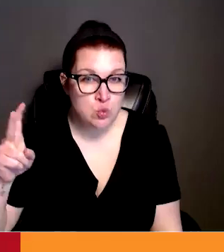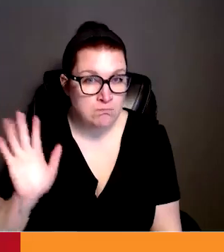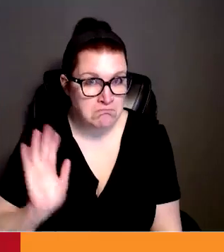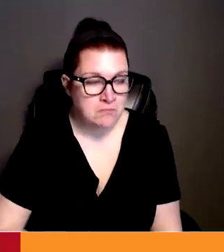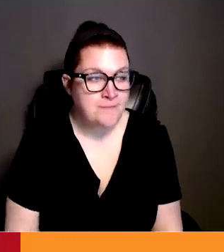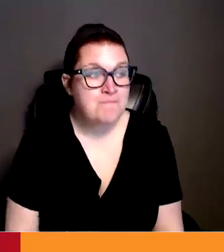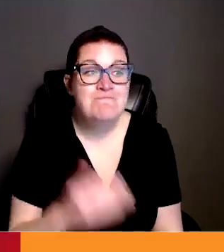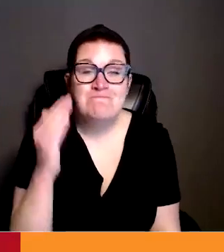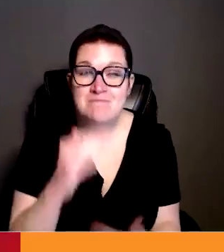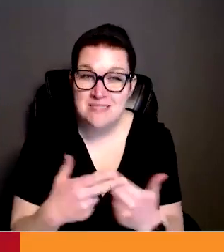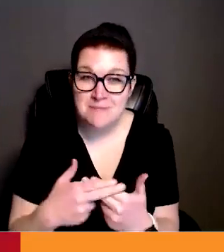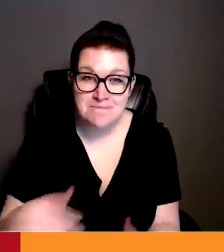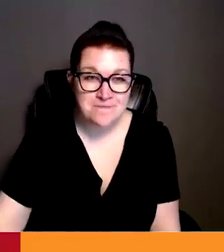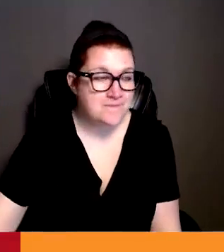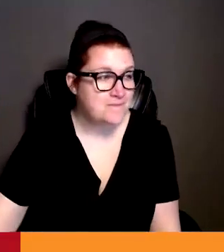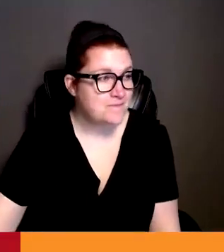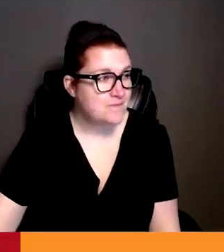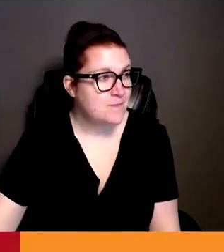Next slide, please.